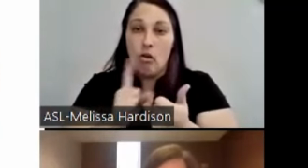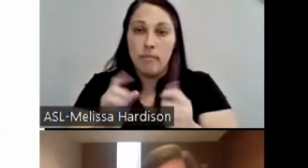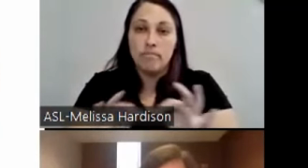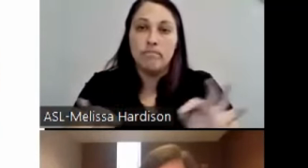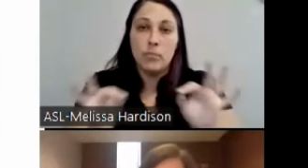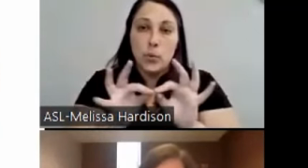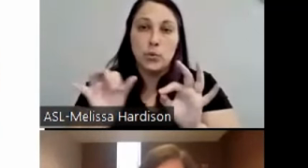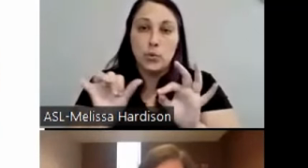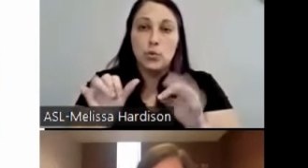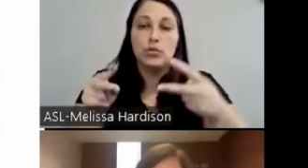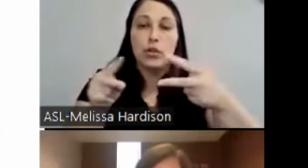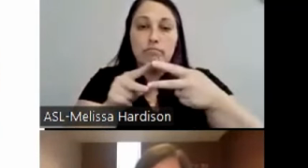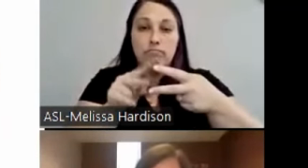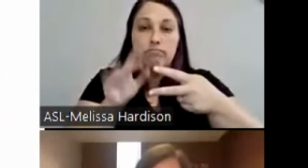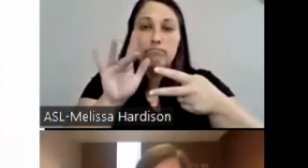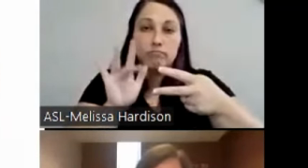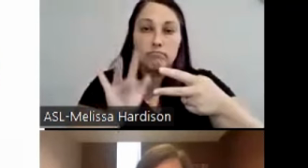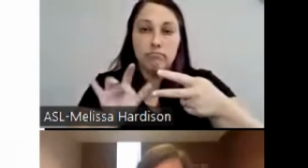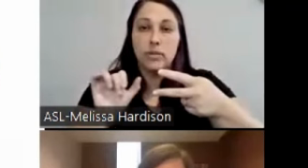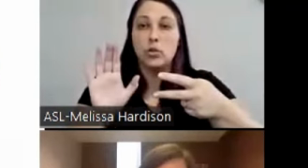pilot that we have.